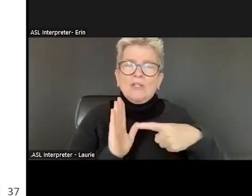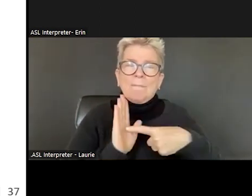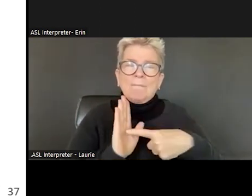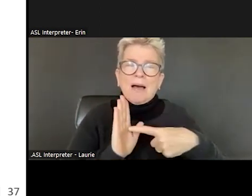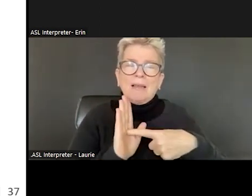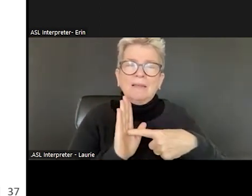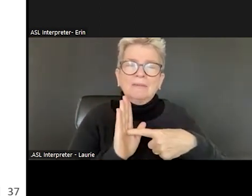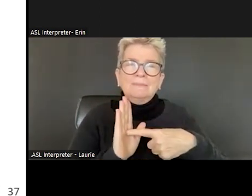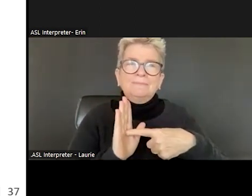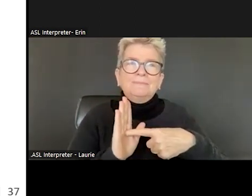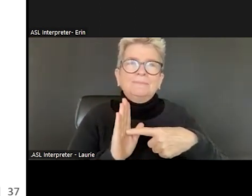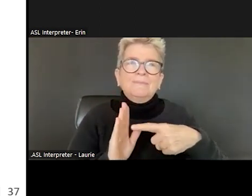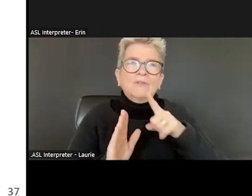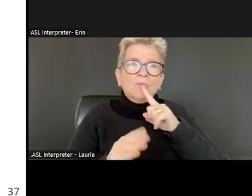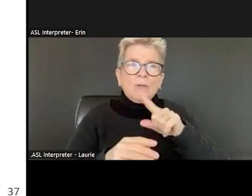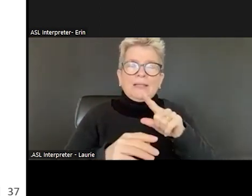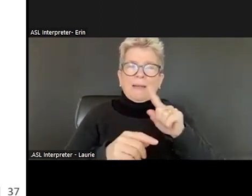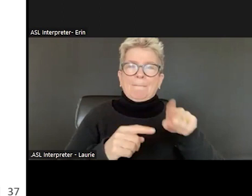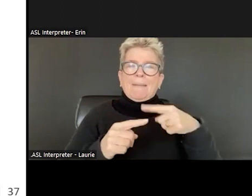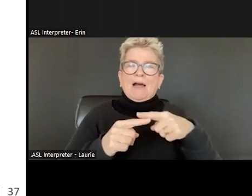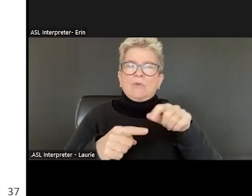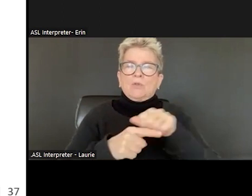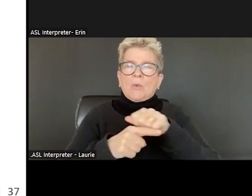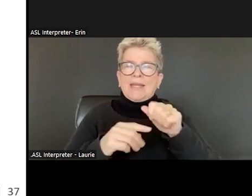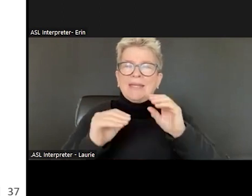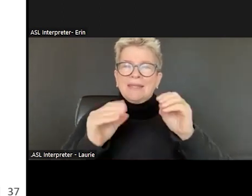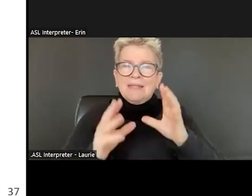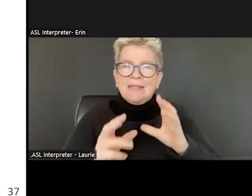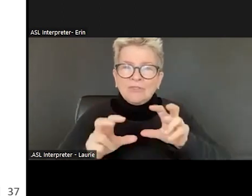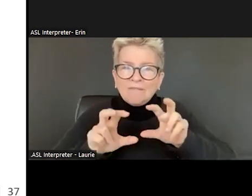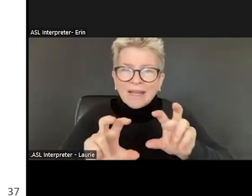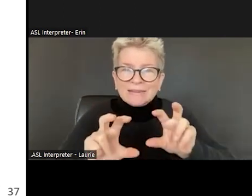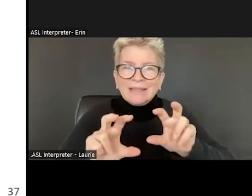lines of really training teachers and spending time investing in providing